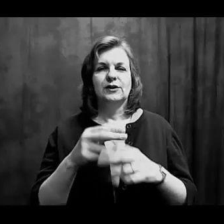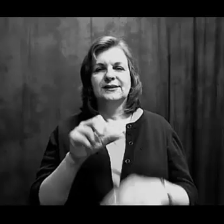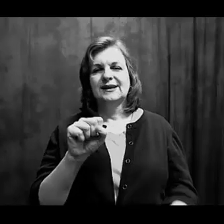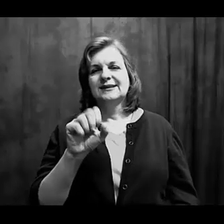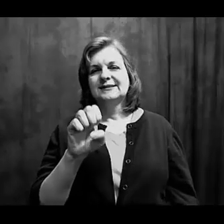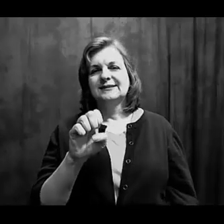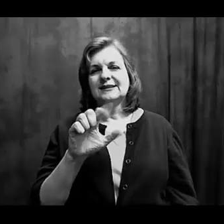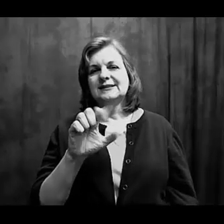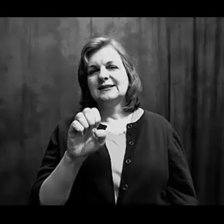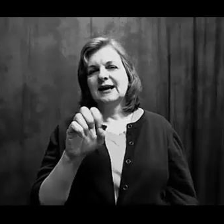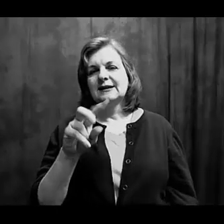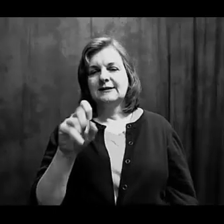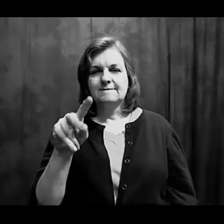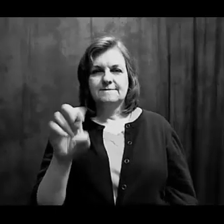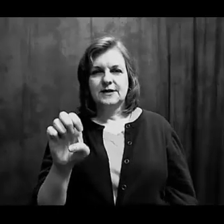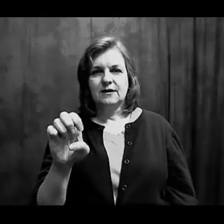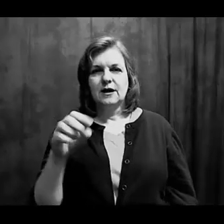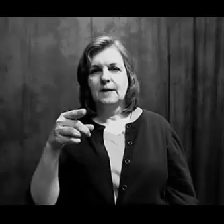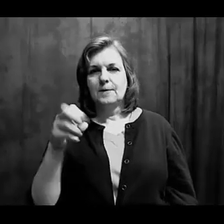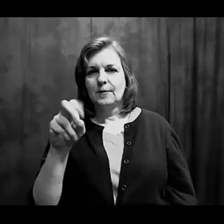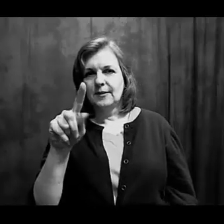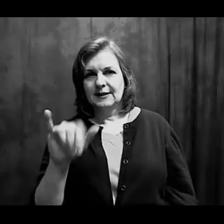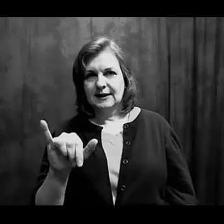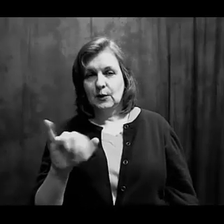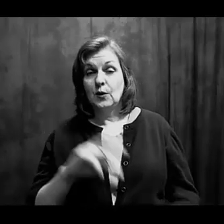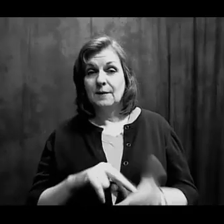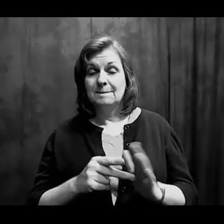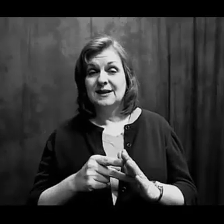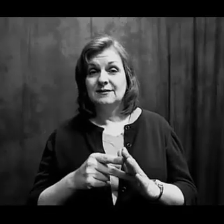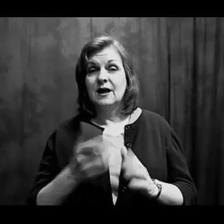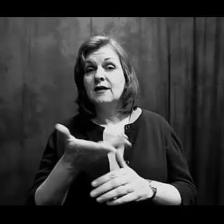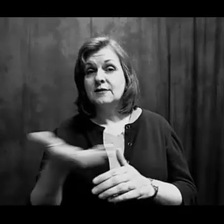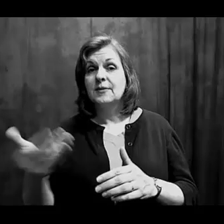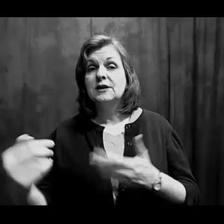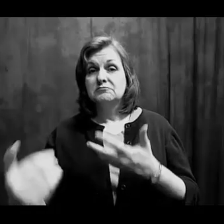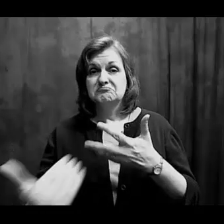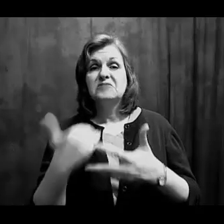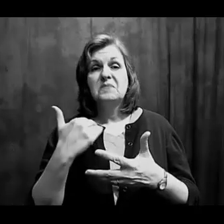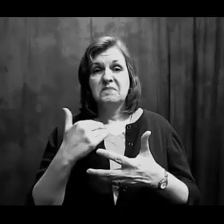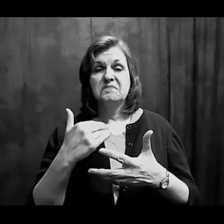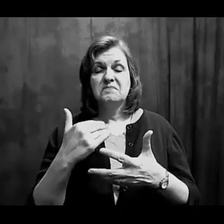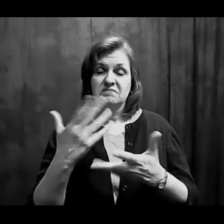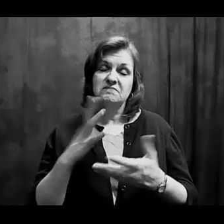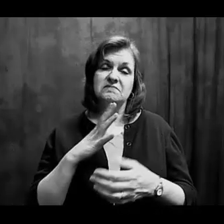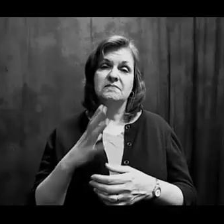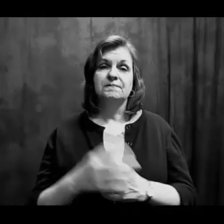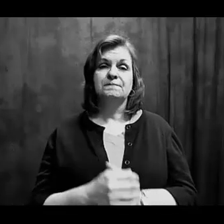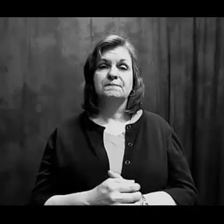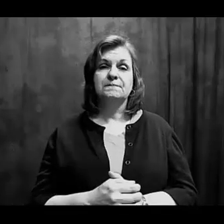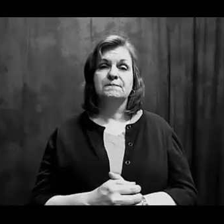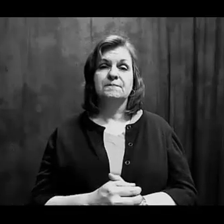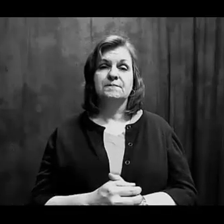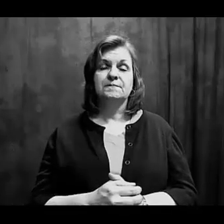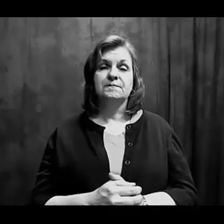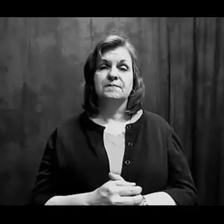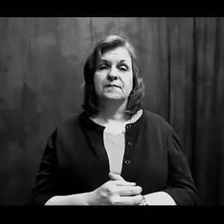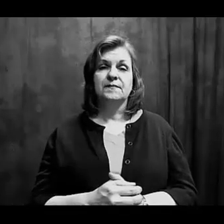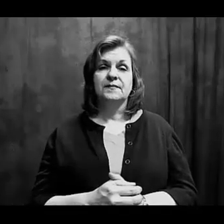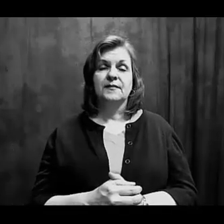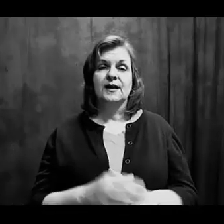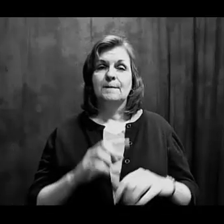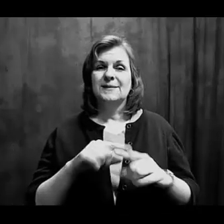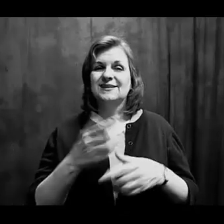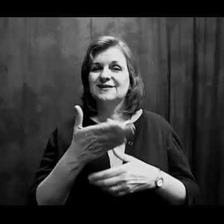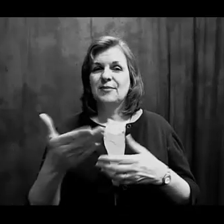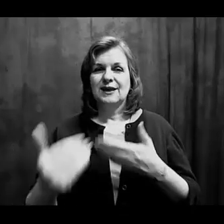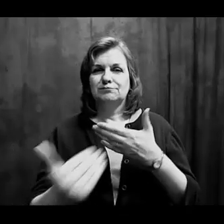selective permeability -- it means that you will let some things and